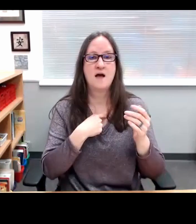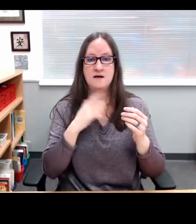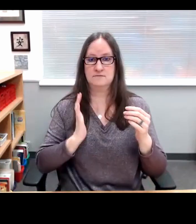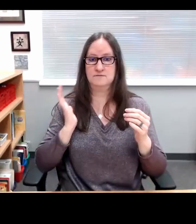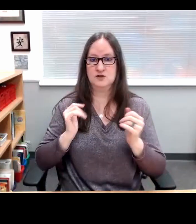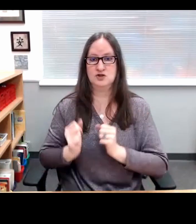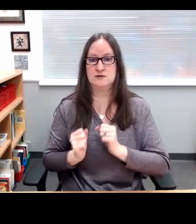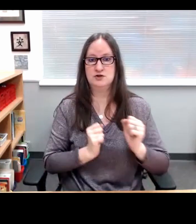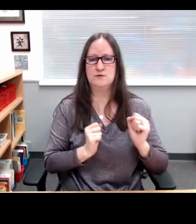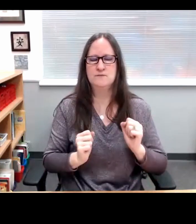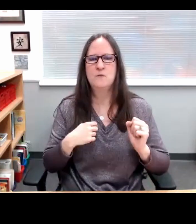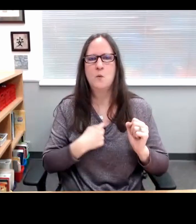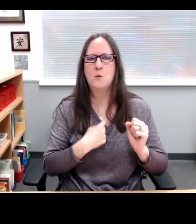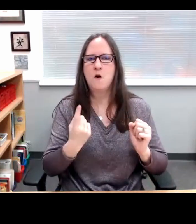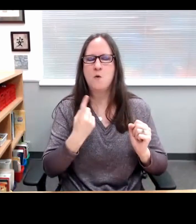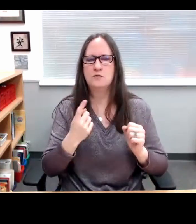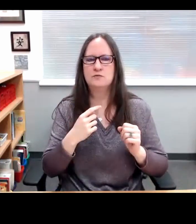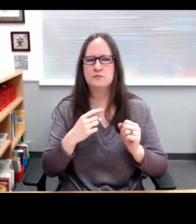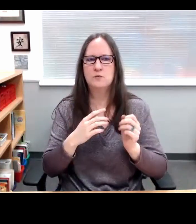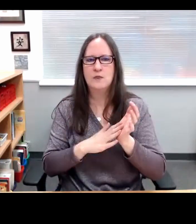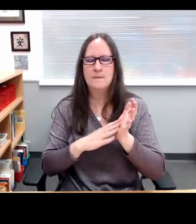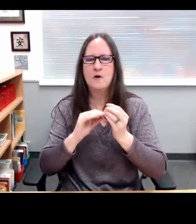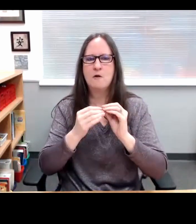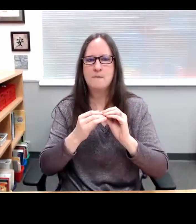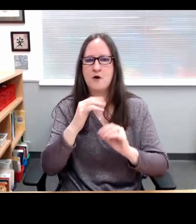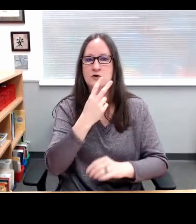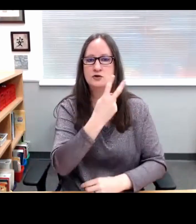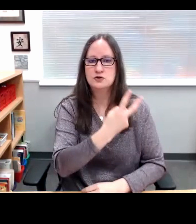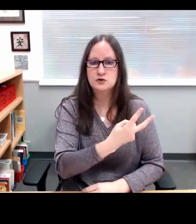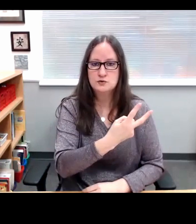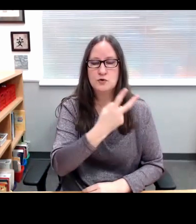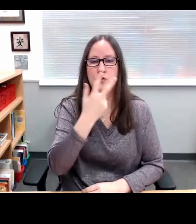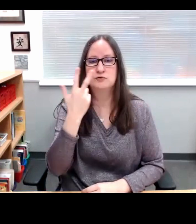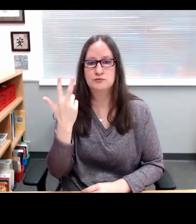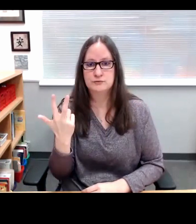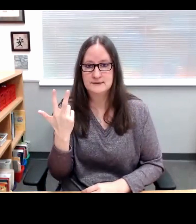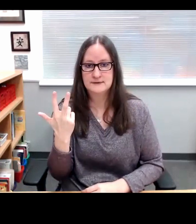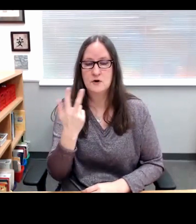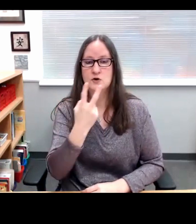Say for example, I was a cheerleader, we always would have the rhythms of 2,